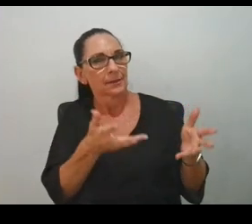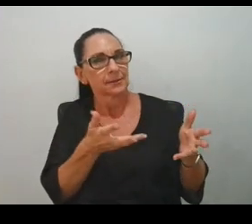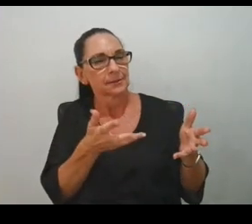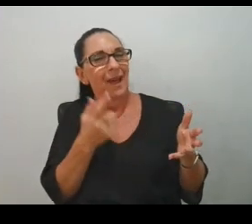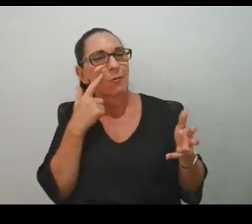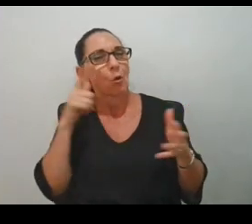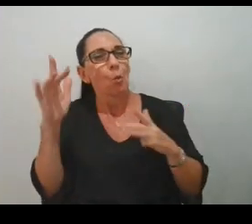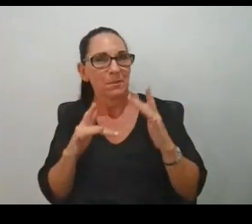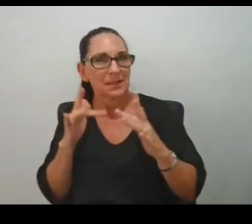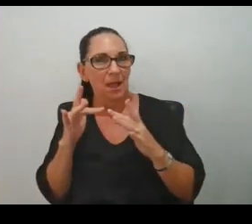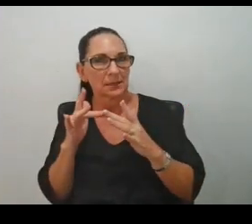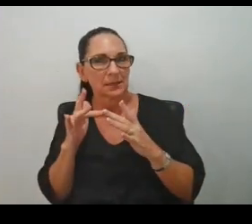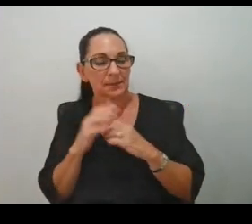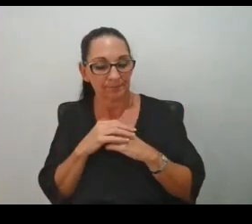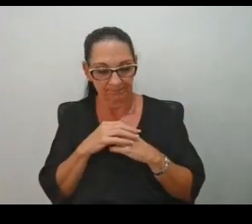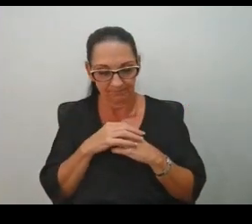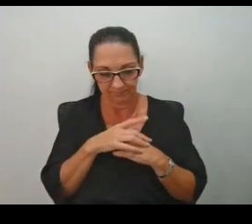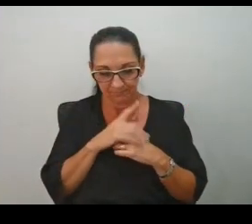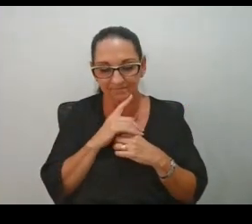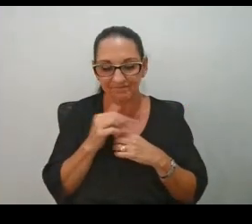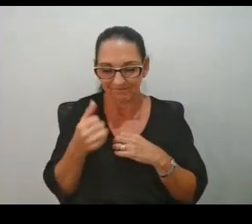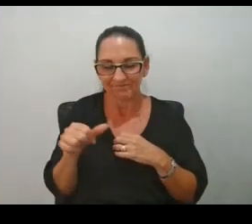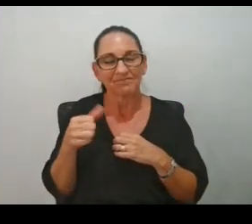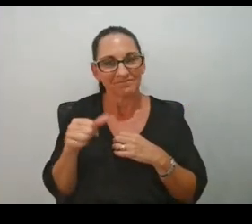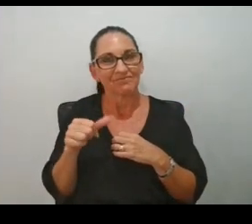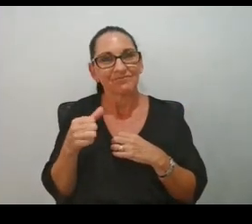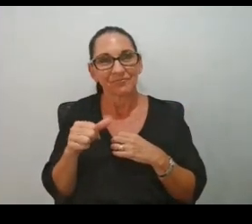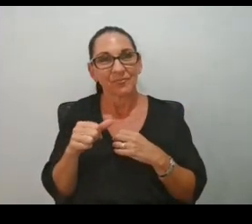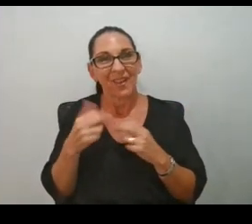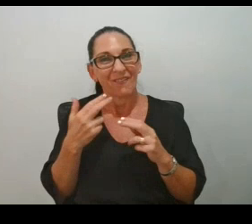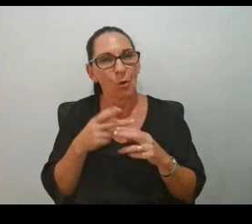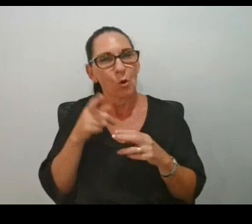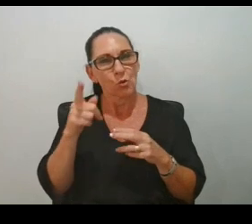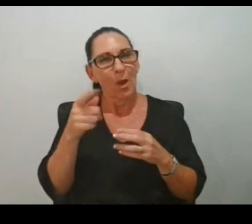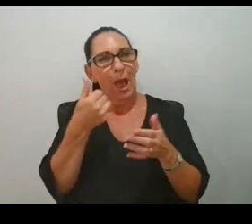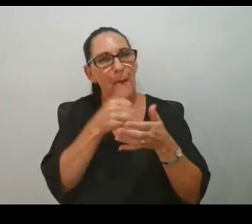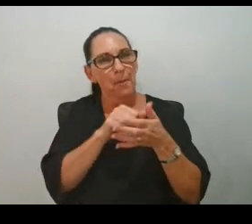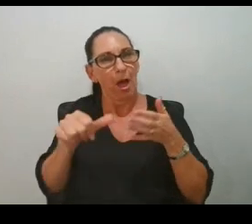application to be completed in full you know we come and get things on the form where the